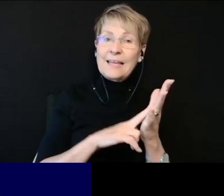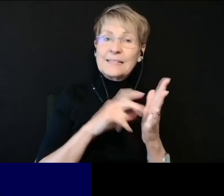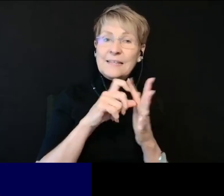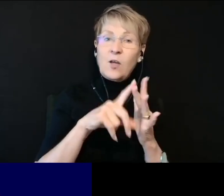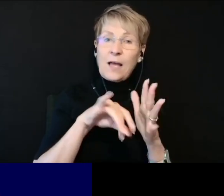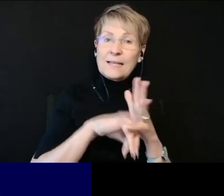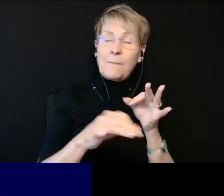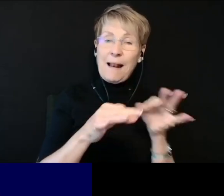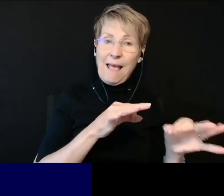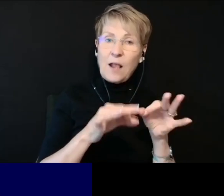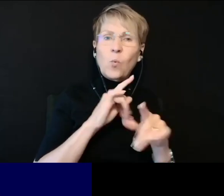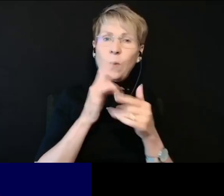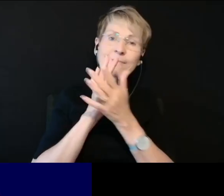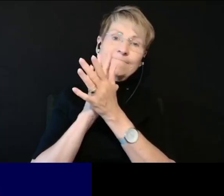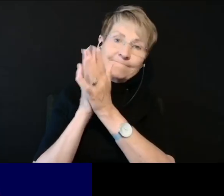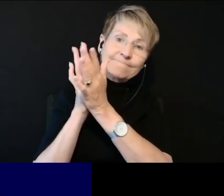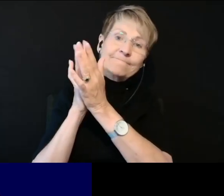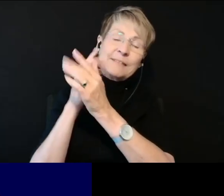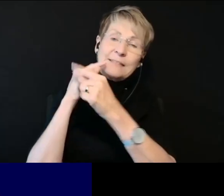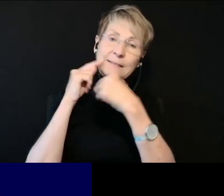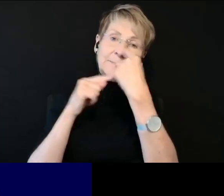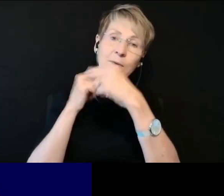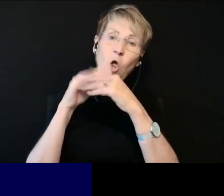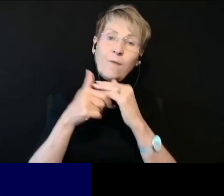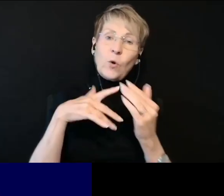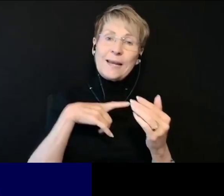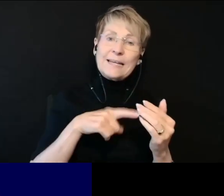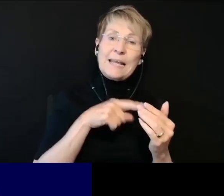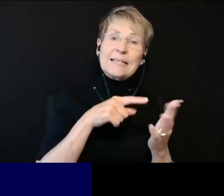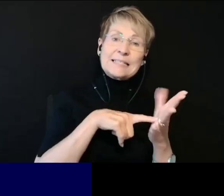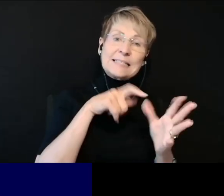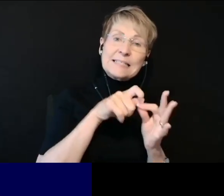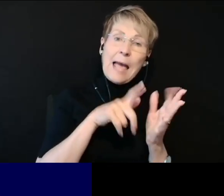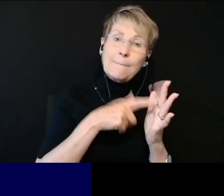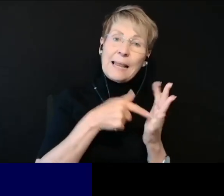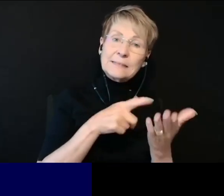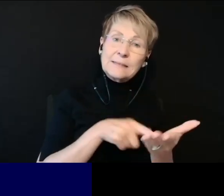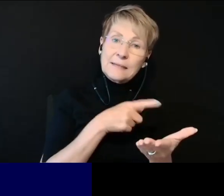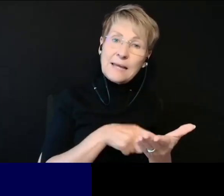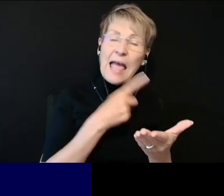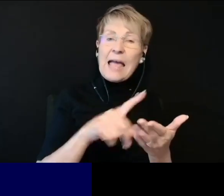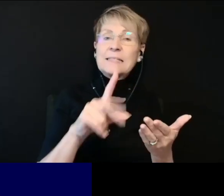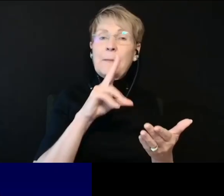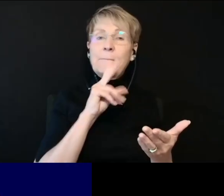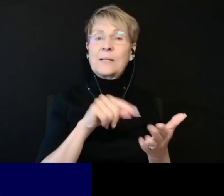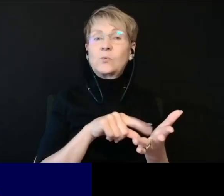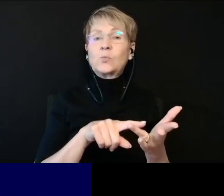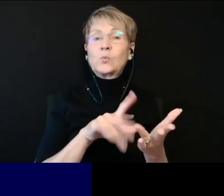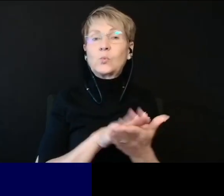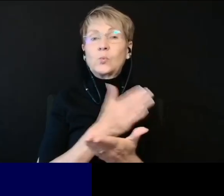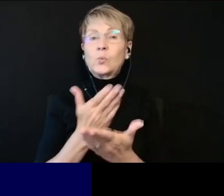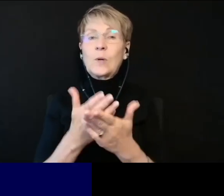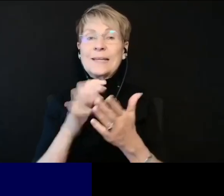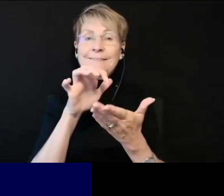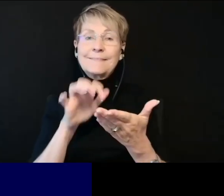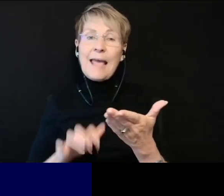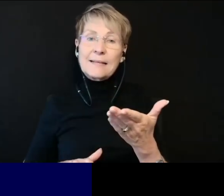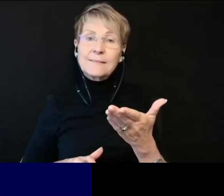for support for a tablet and a speech to text App. And I know that phones are a bit harder because